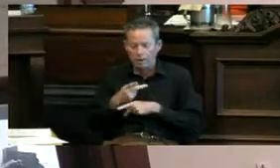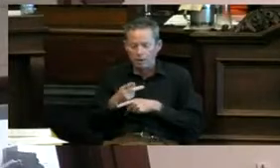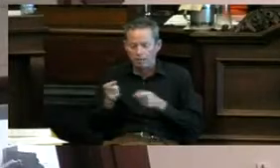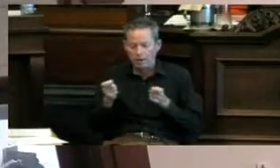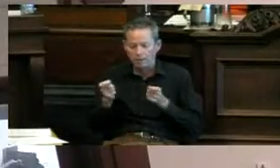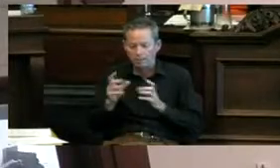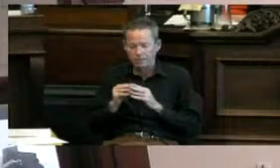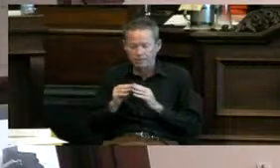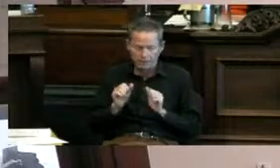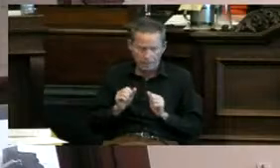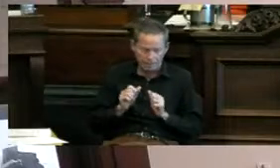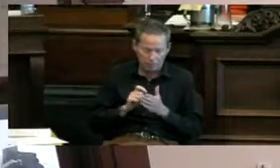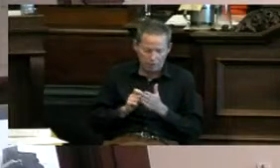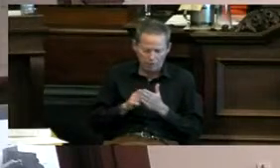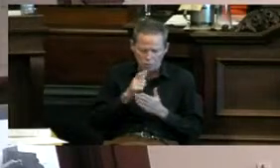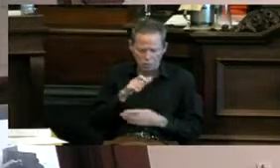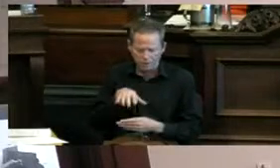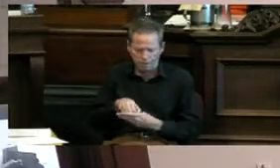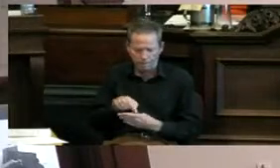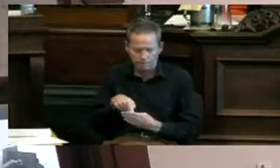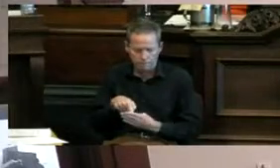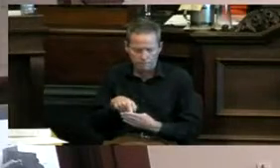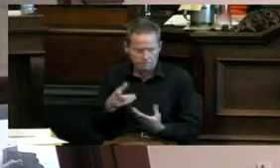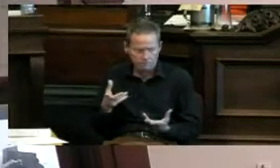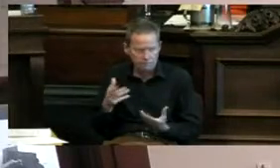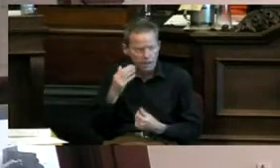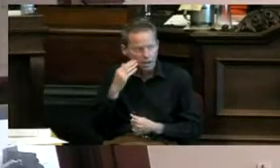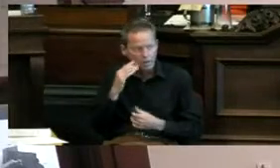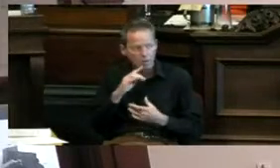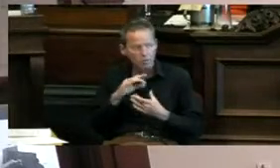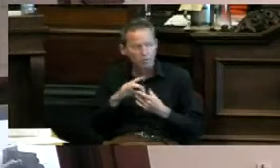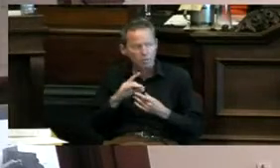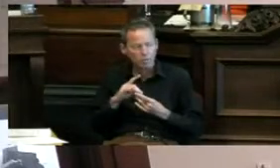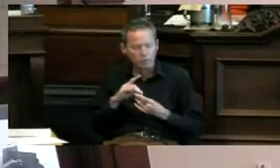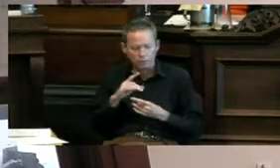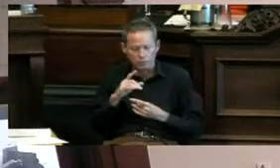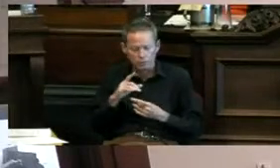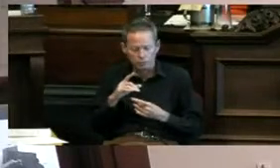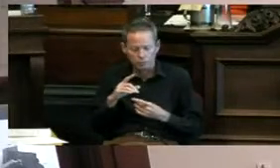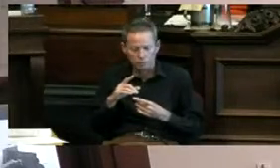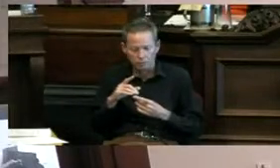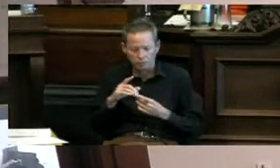find out. Awesome. And the labor Health Care Management Committee